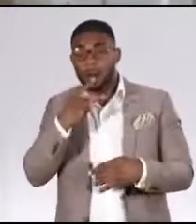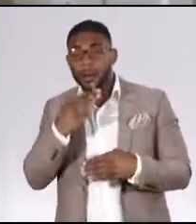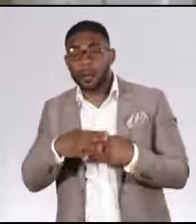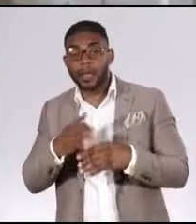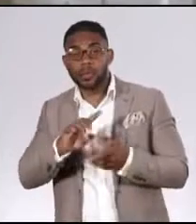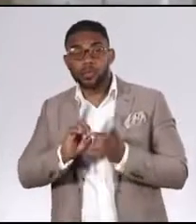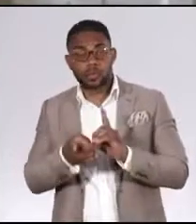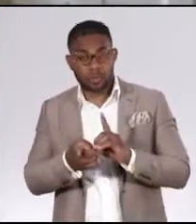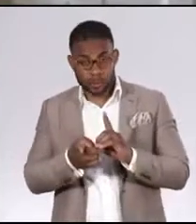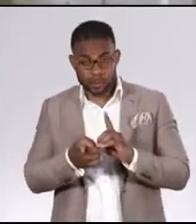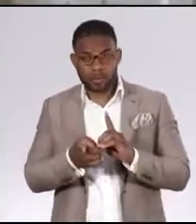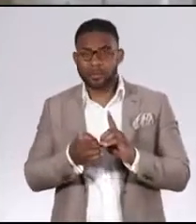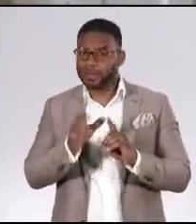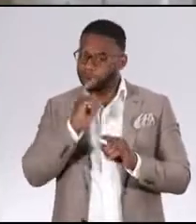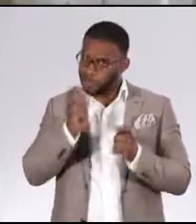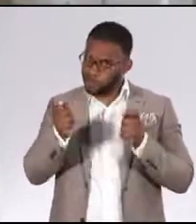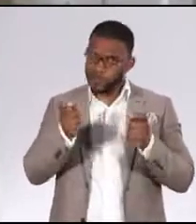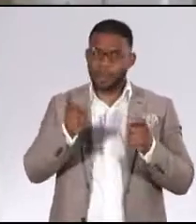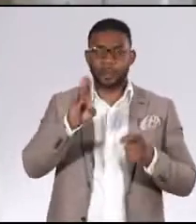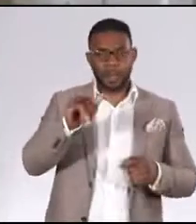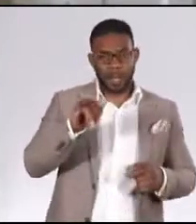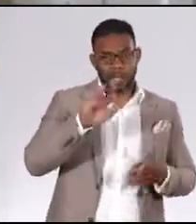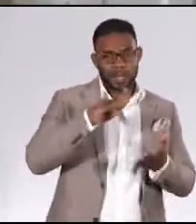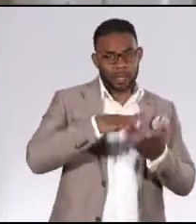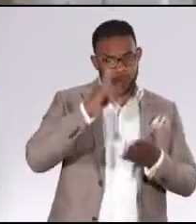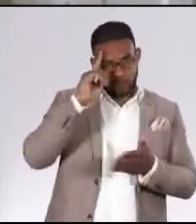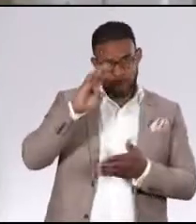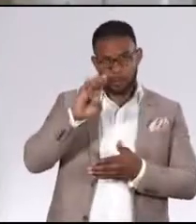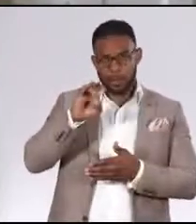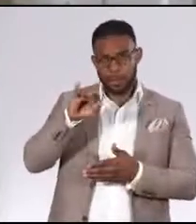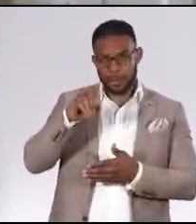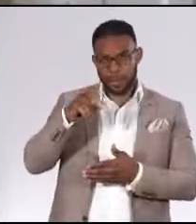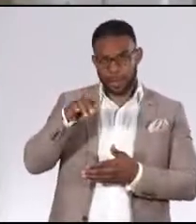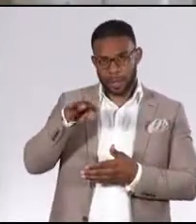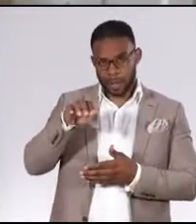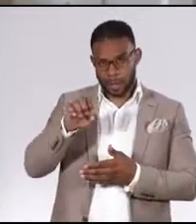uh that would be regulated by the center for biological evaluation research. So